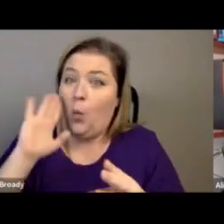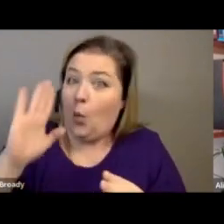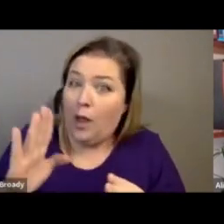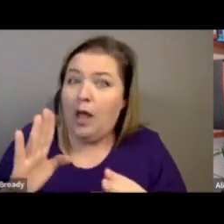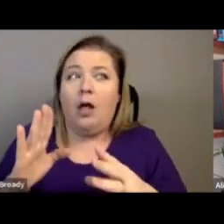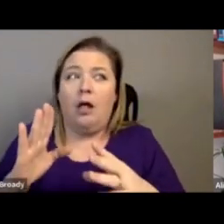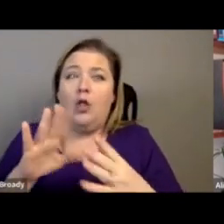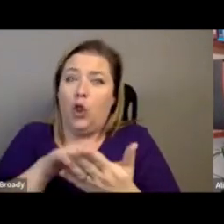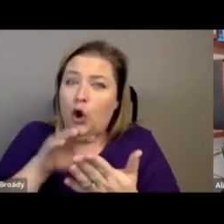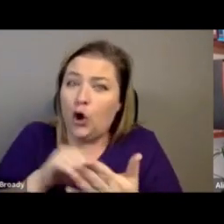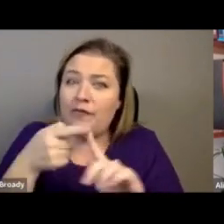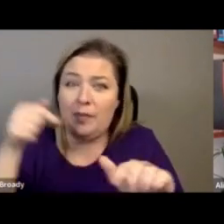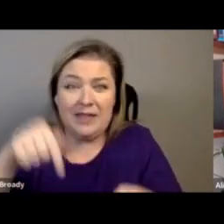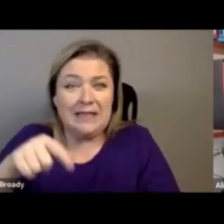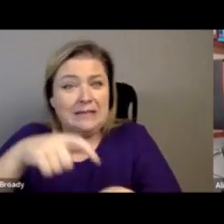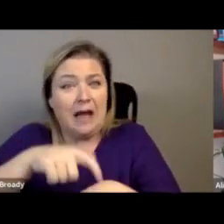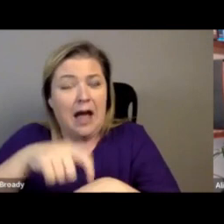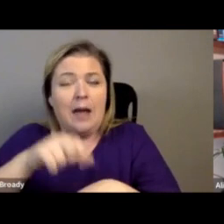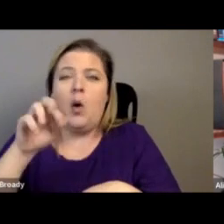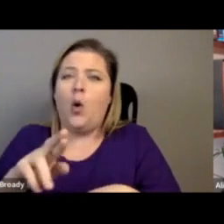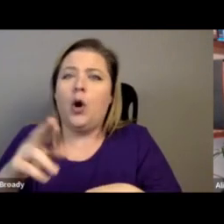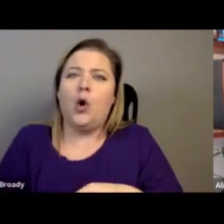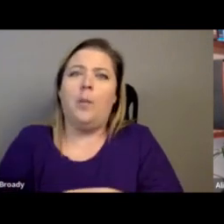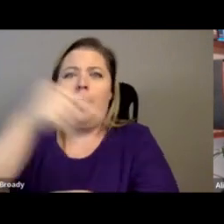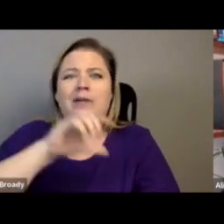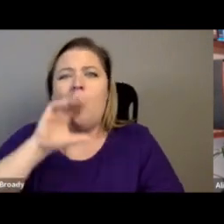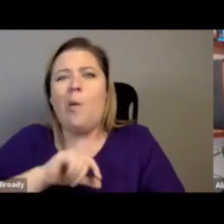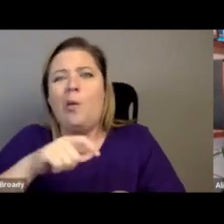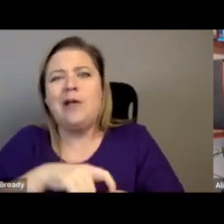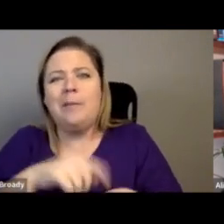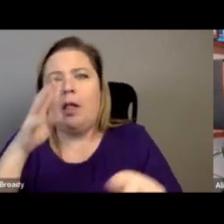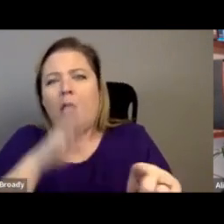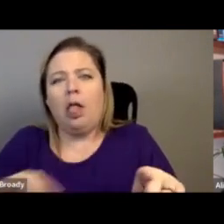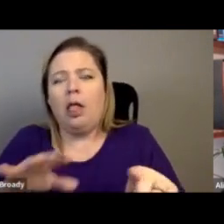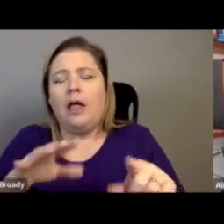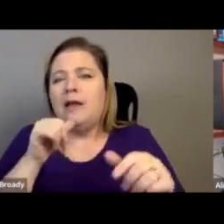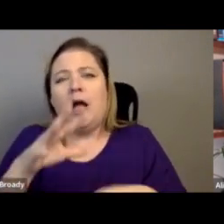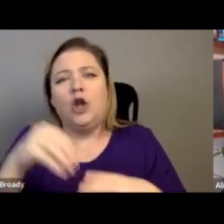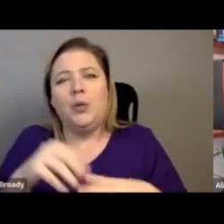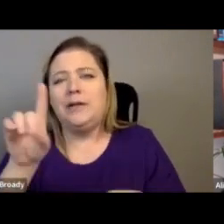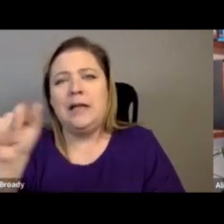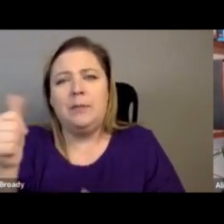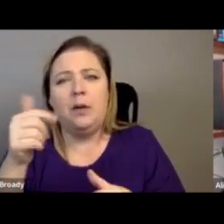we've learned from the pandemic, or going right back to excluding disabled people. And that's what